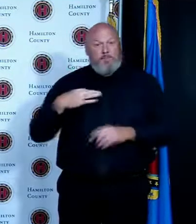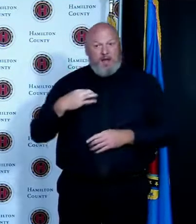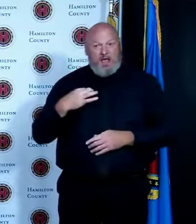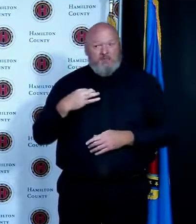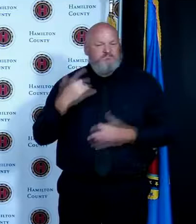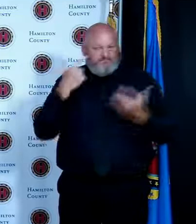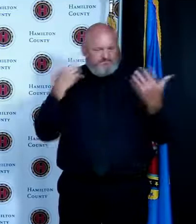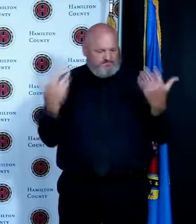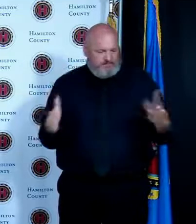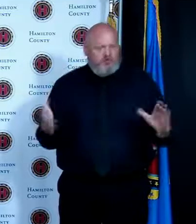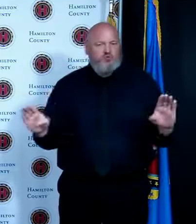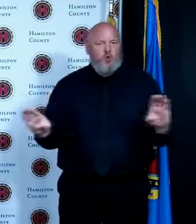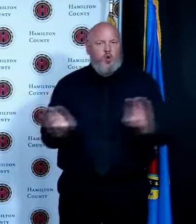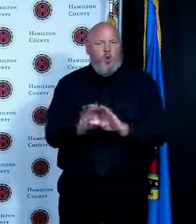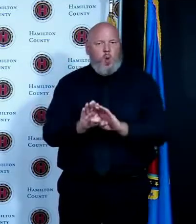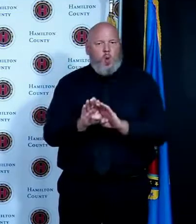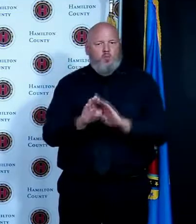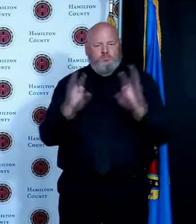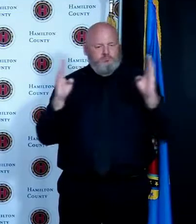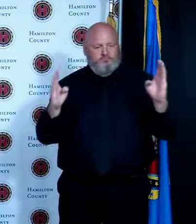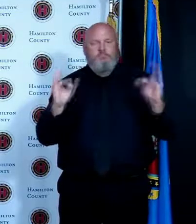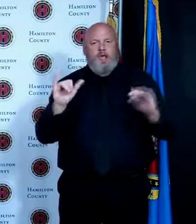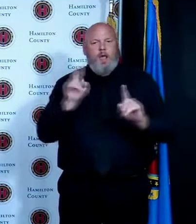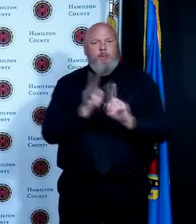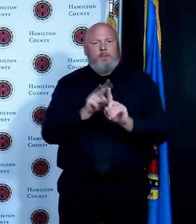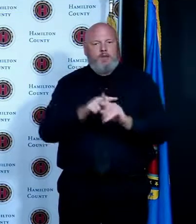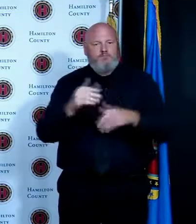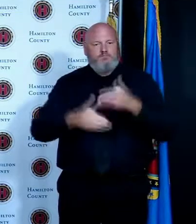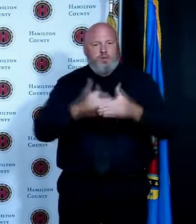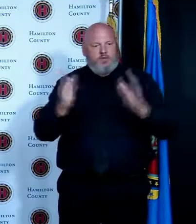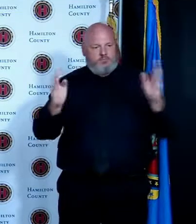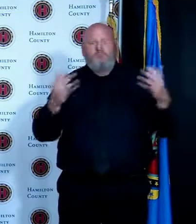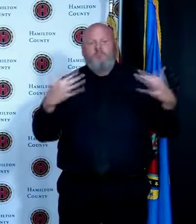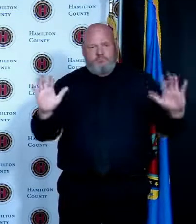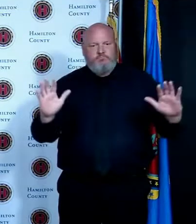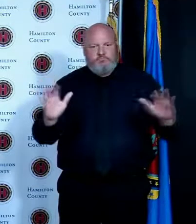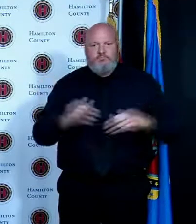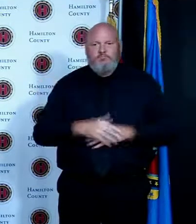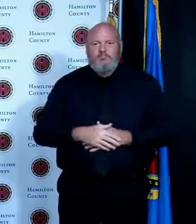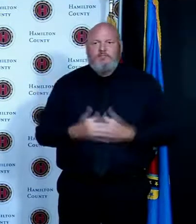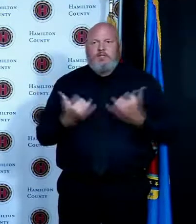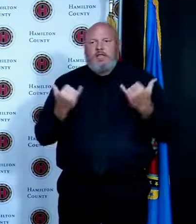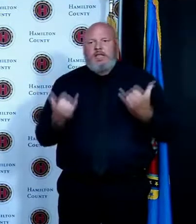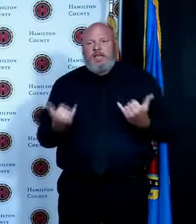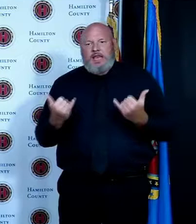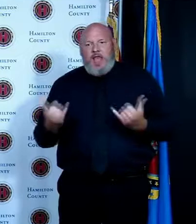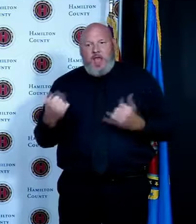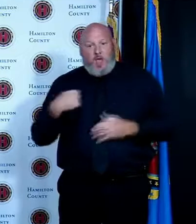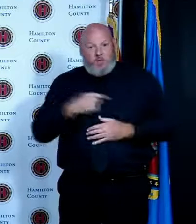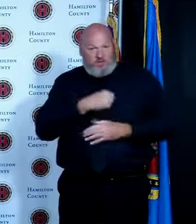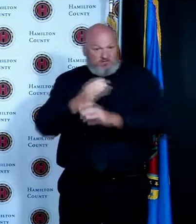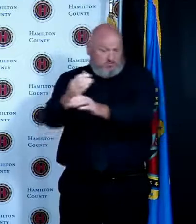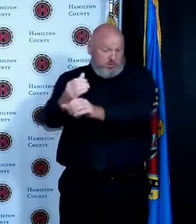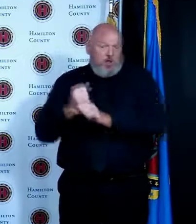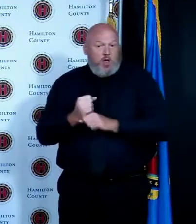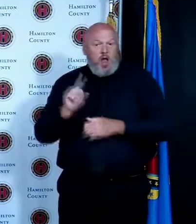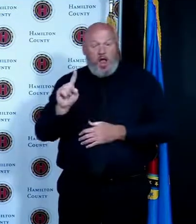what the impact was of Covid-19 to their business so currently we have 150 businesses that have been recommended for funding